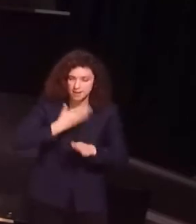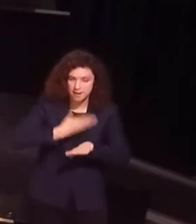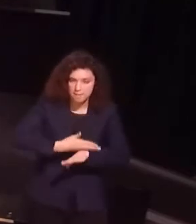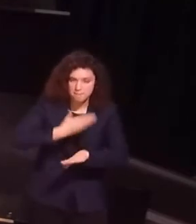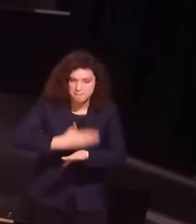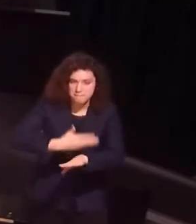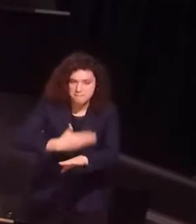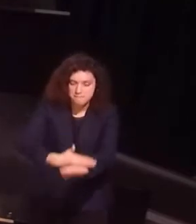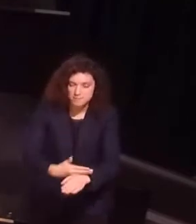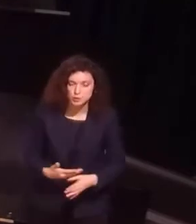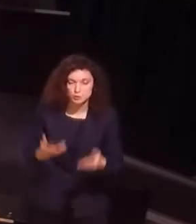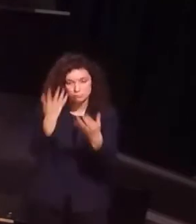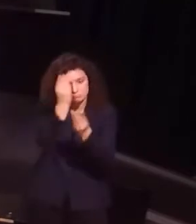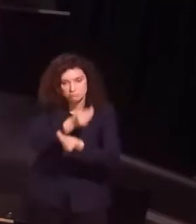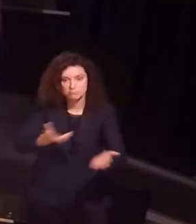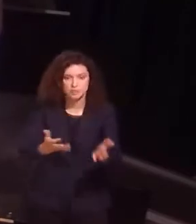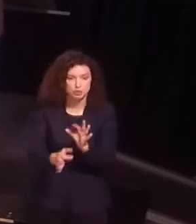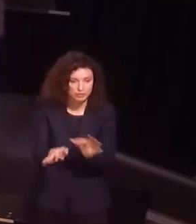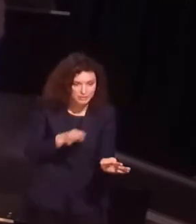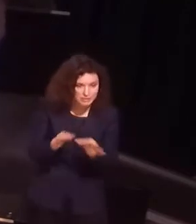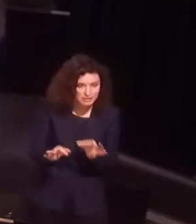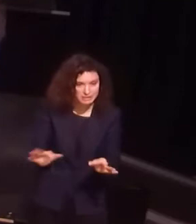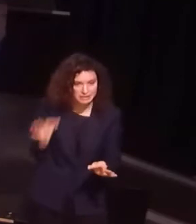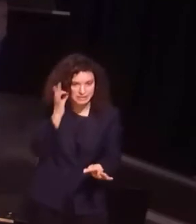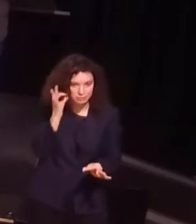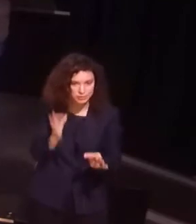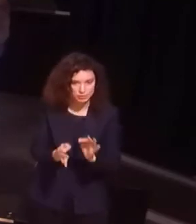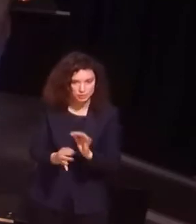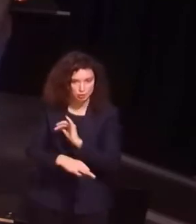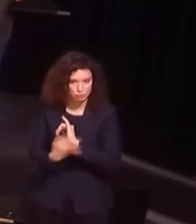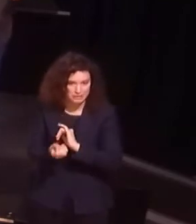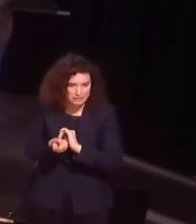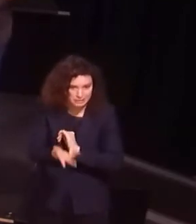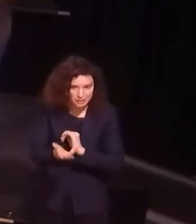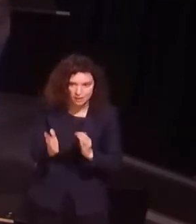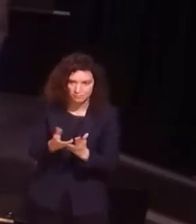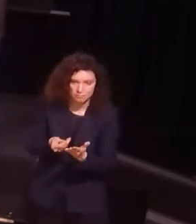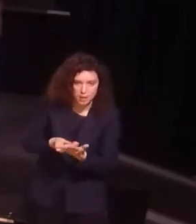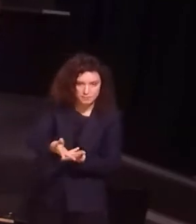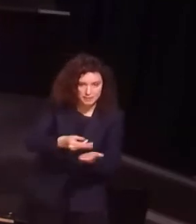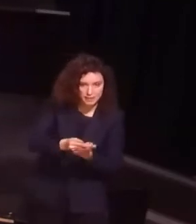share tips and tricks, and provide updates on accessibility across the team.